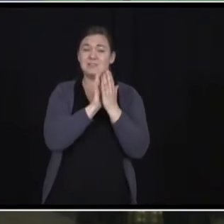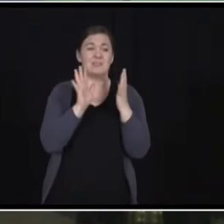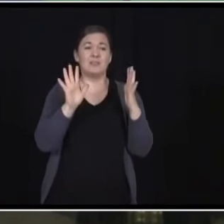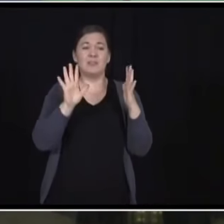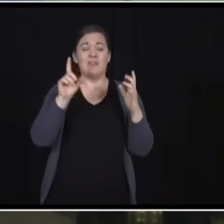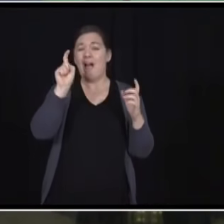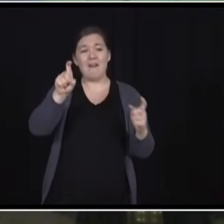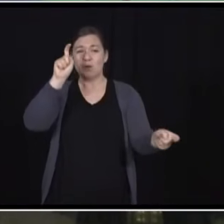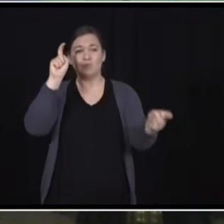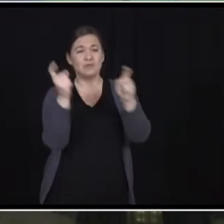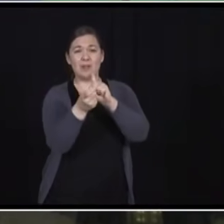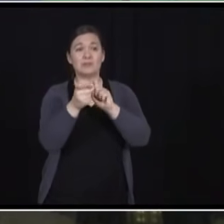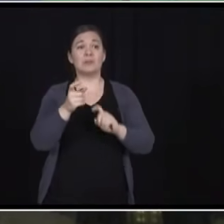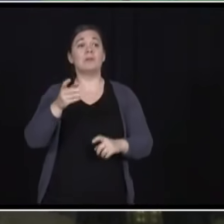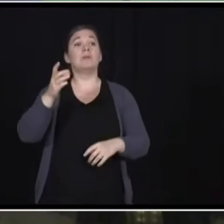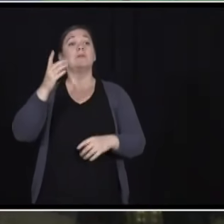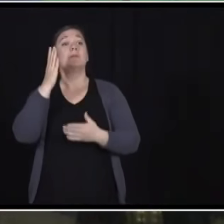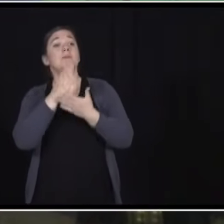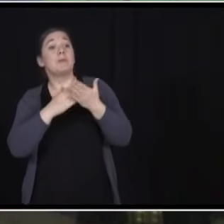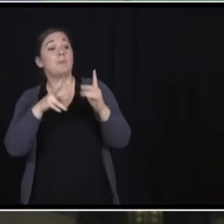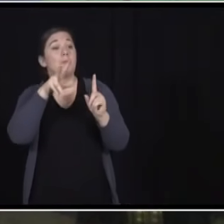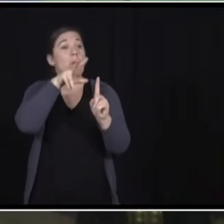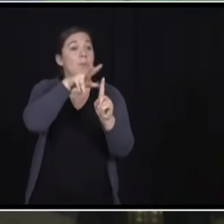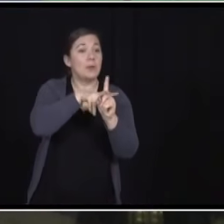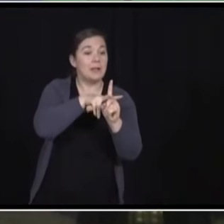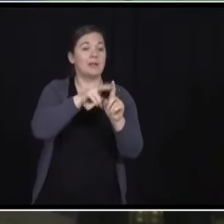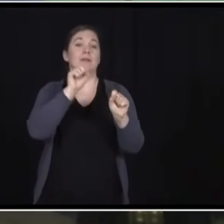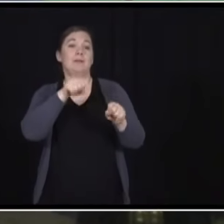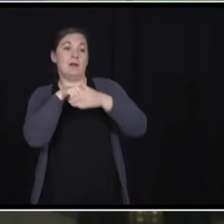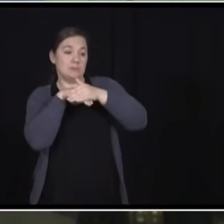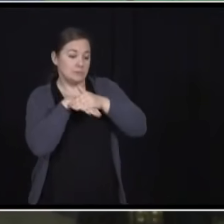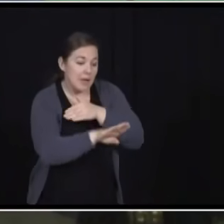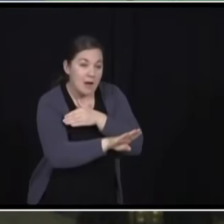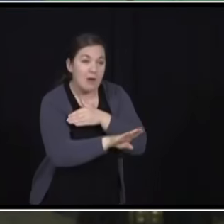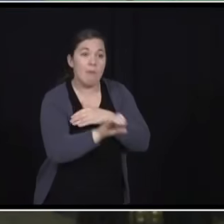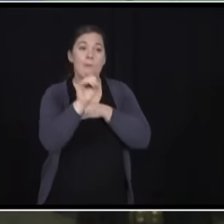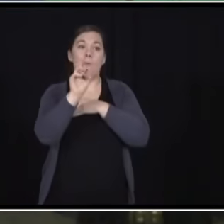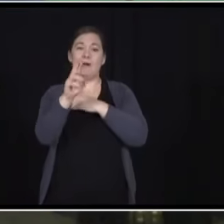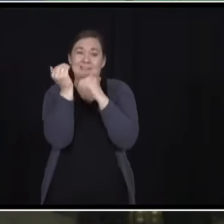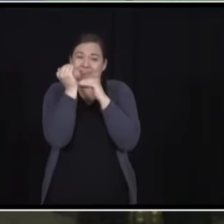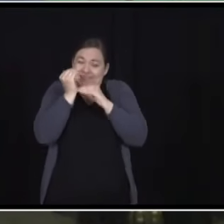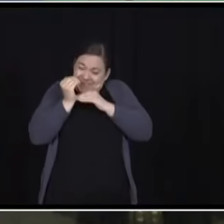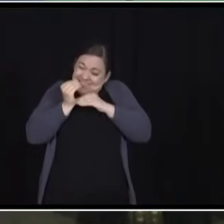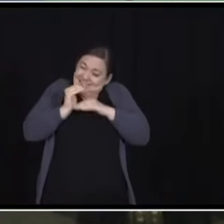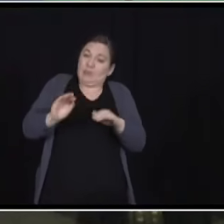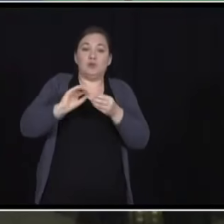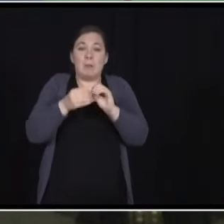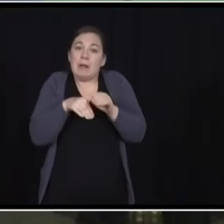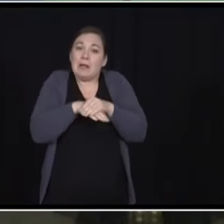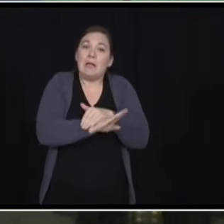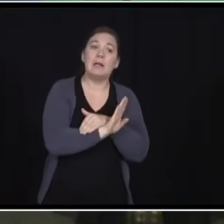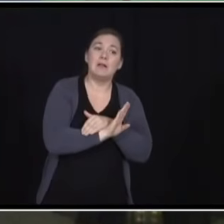busiest season and companies are forced to close for in-person chopping and they are accusing you of destroying their business.